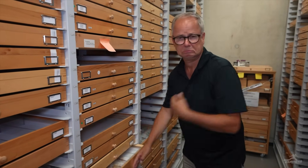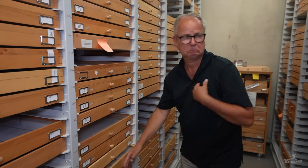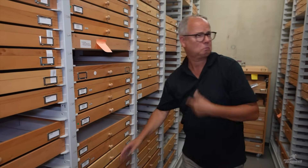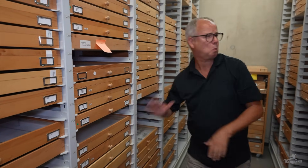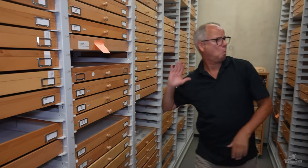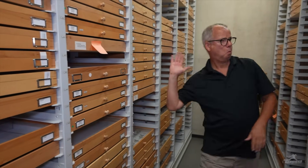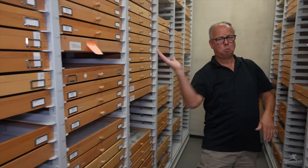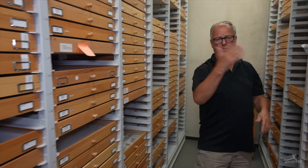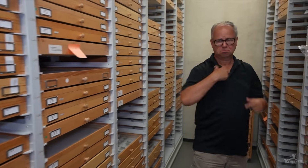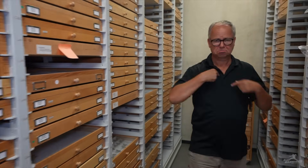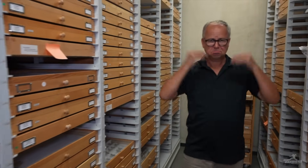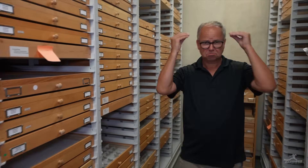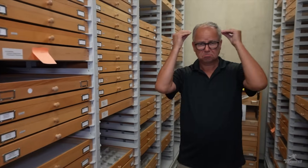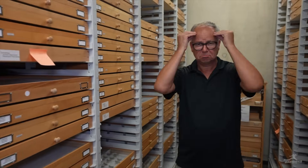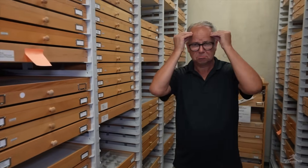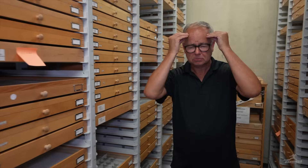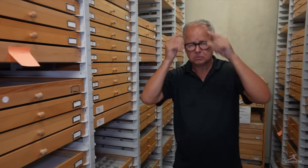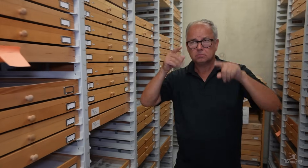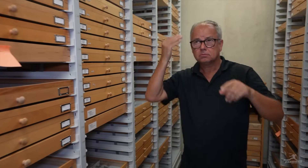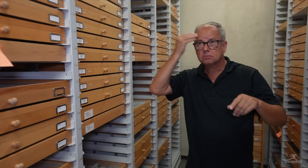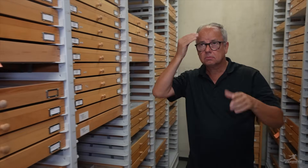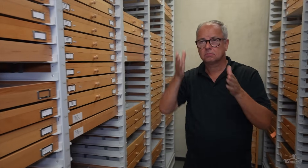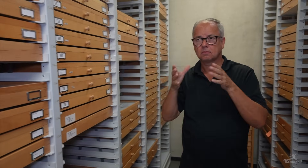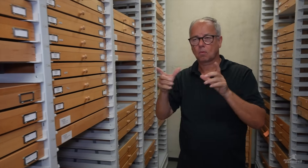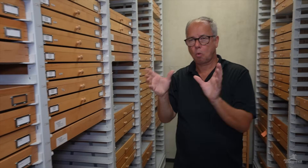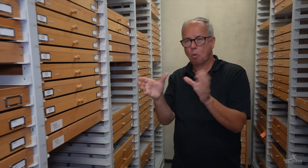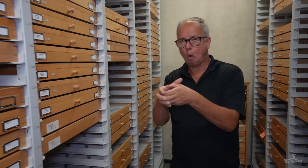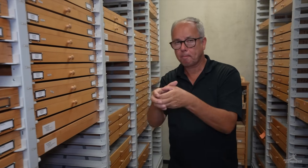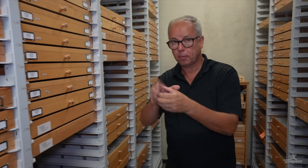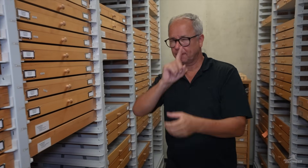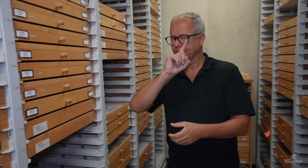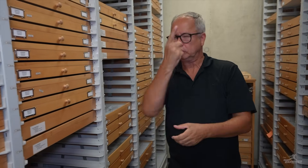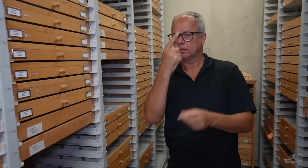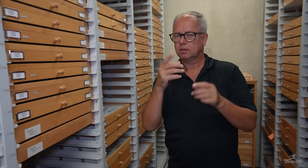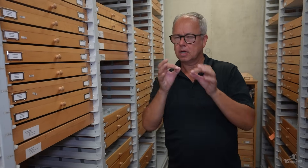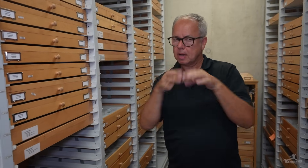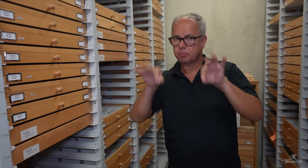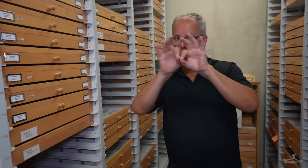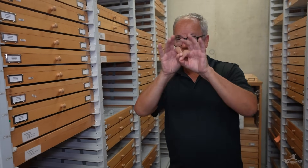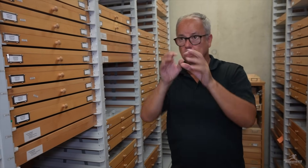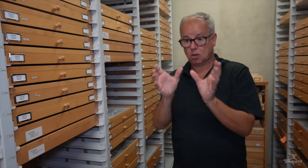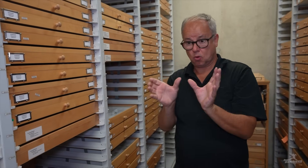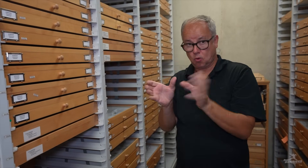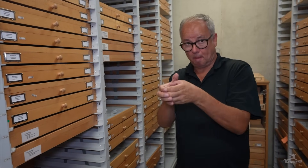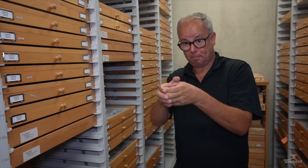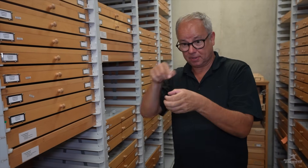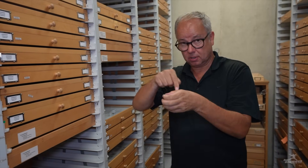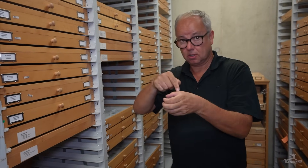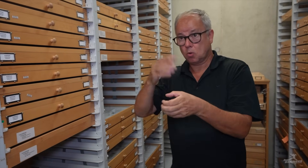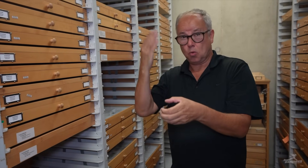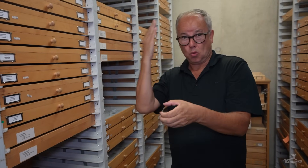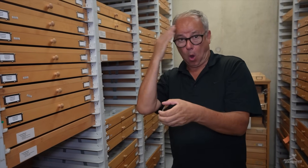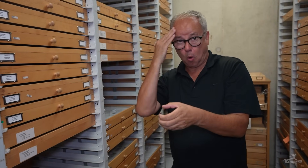I’m pretty knowledgeable with the archive. Knowing the order group is the first step and it’s an important one.